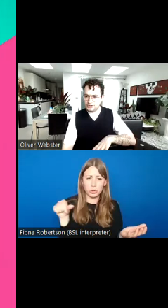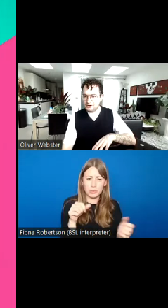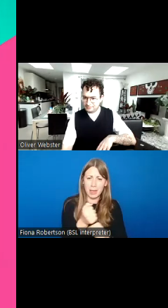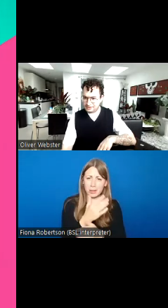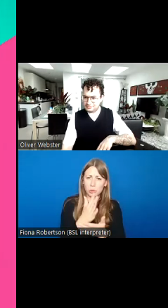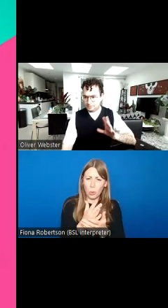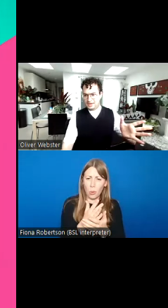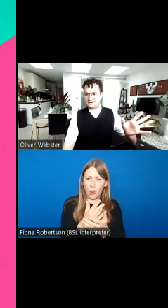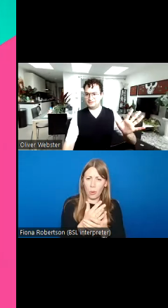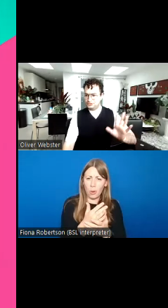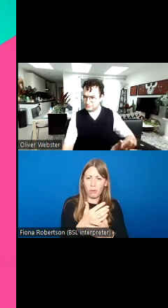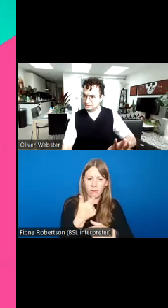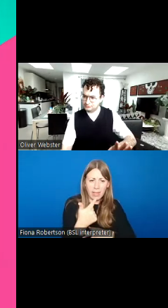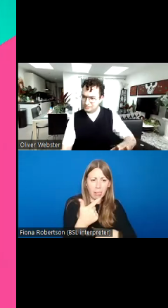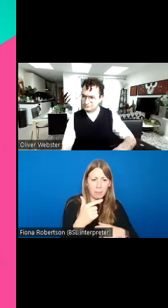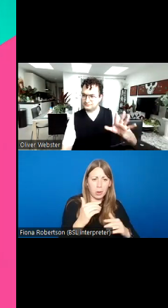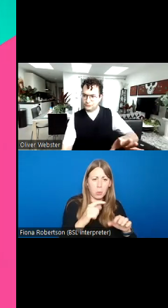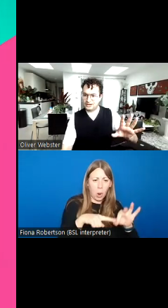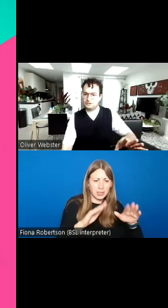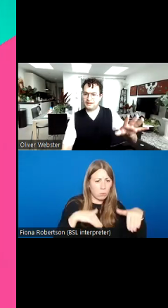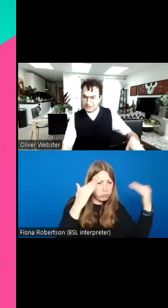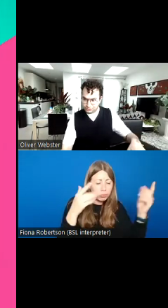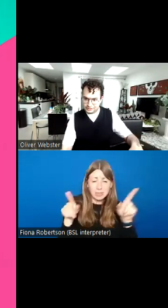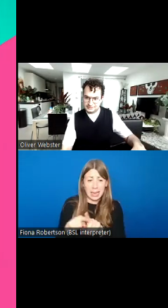We recommend prepared human subtitles for the level of accuracy